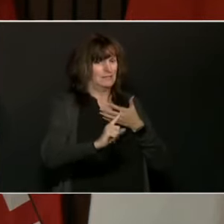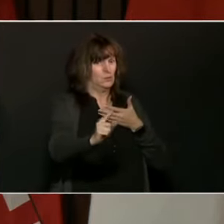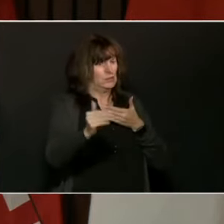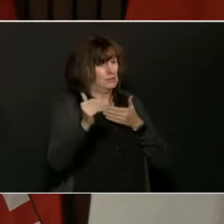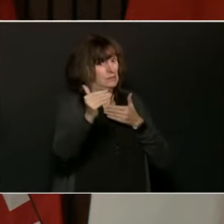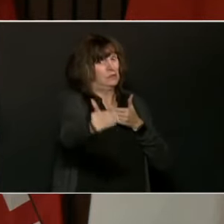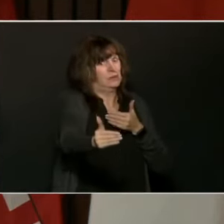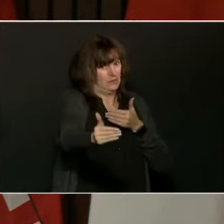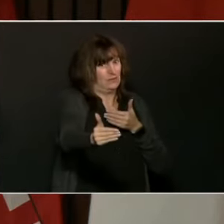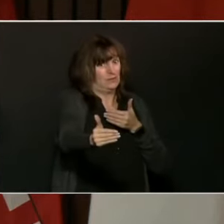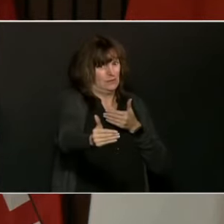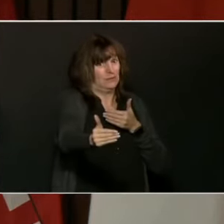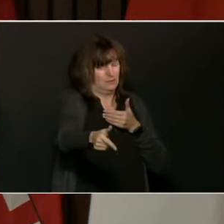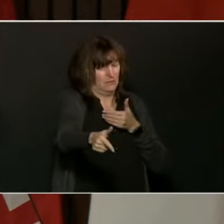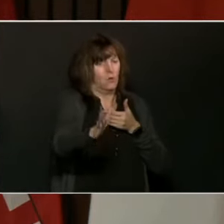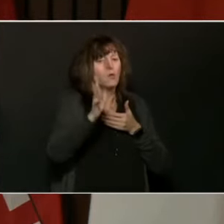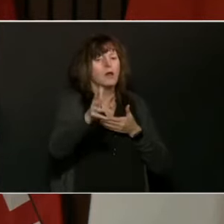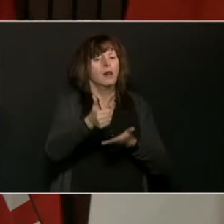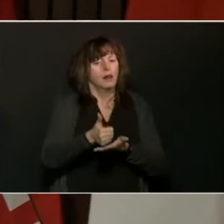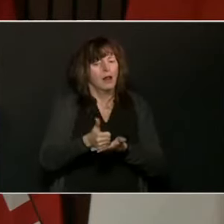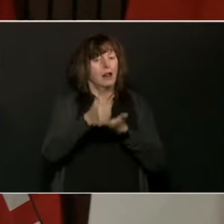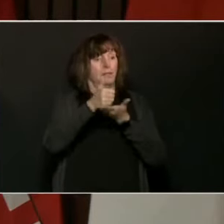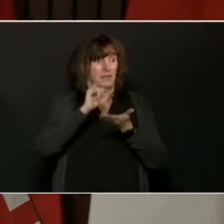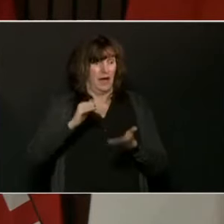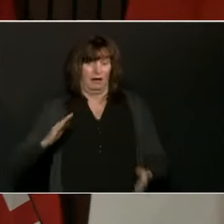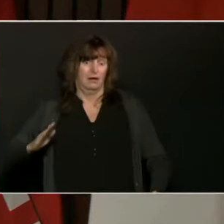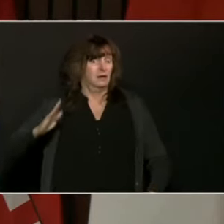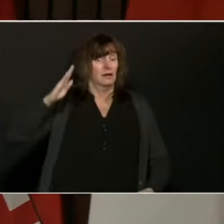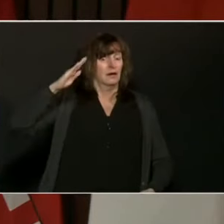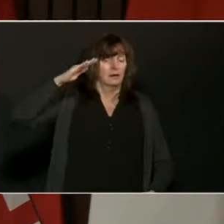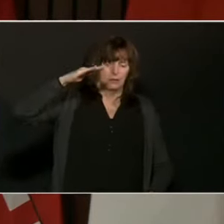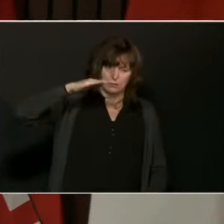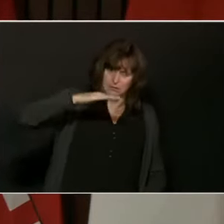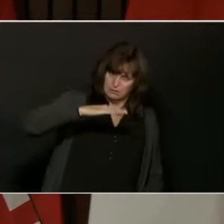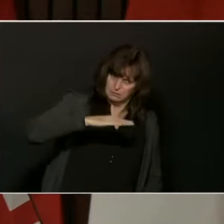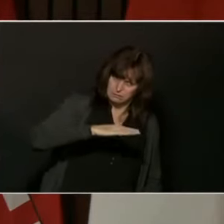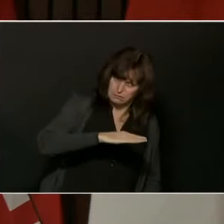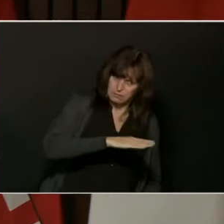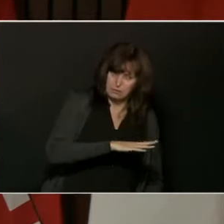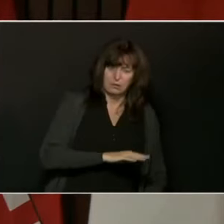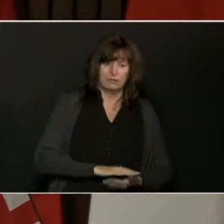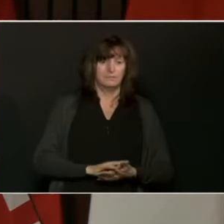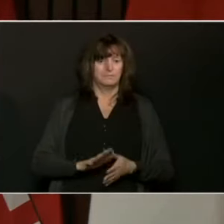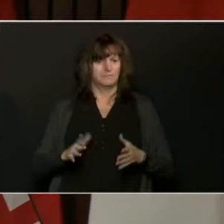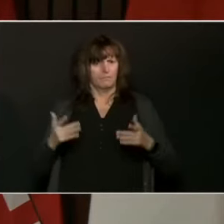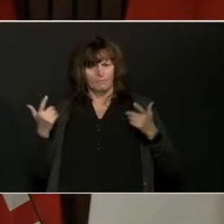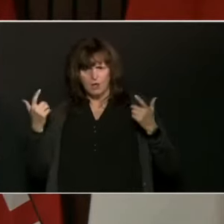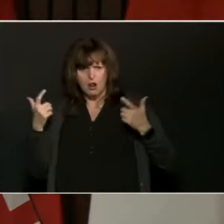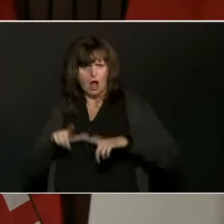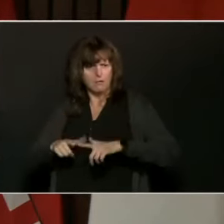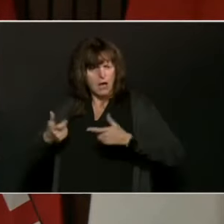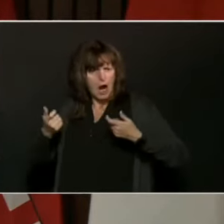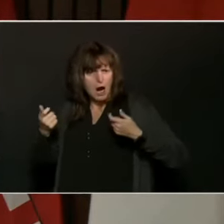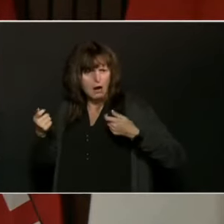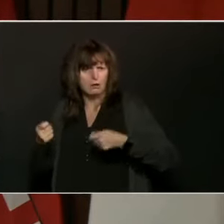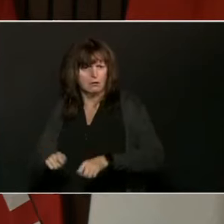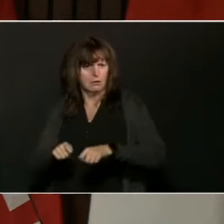VULNERABLE -- COMMUNITIES? IN TERMS OF THE LENGTH OF THE LOCKDOWN, AND THE SLIDES WE HAVE SHOWN, WE DON'T BELIEVE ANYTHING LESS THAN FOUR WEEKS CAN BE